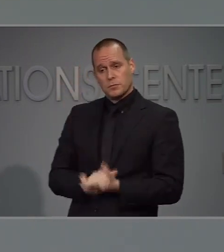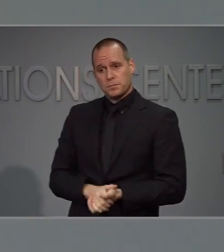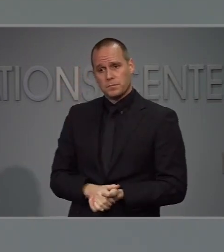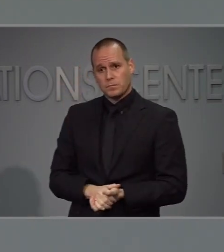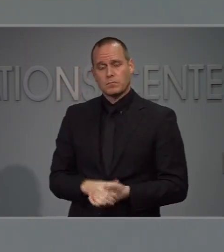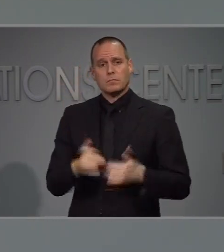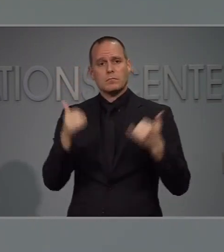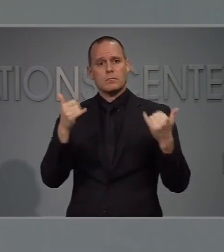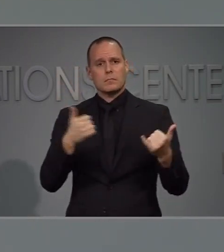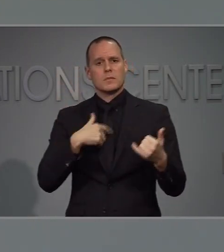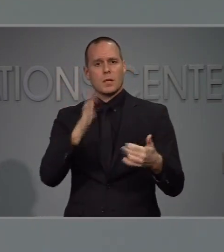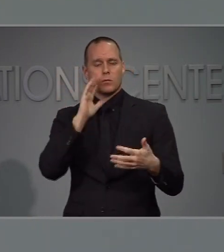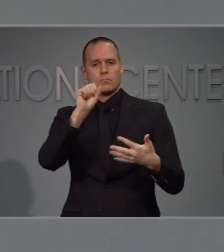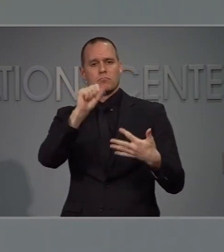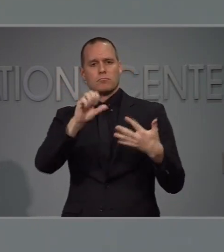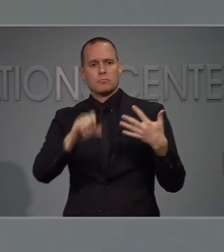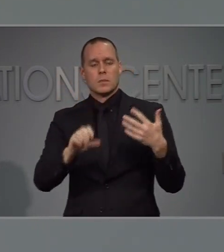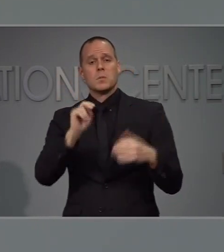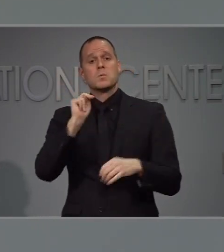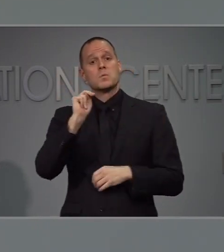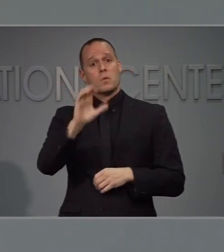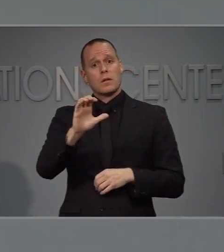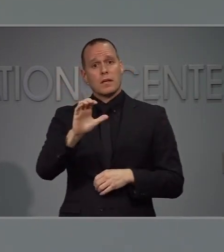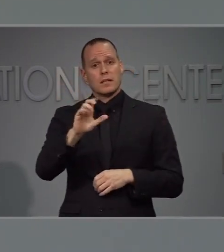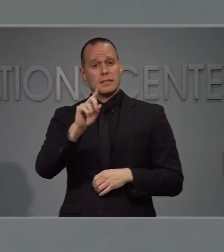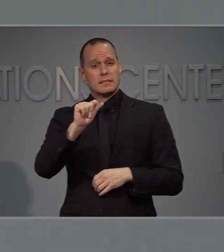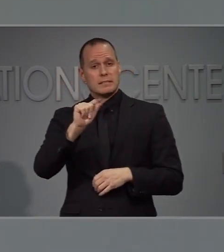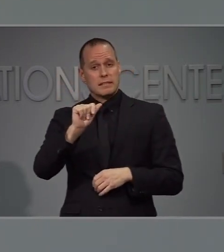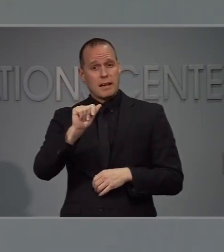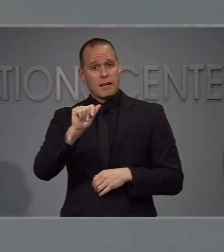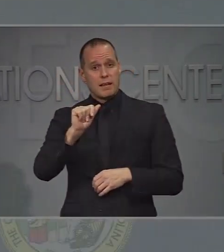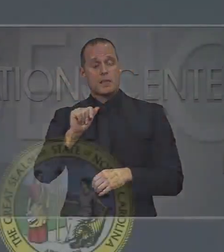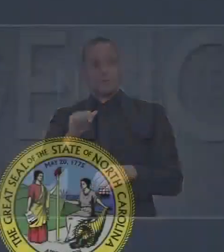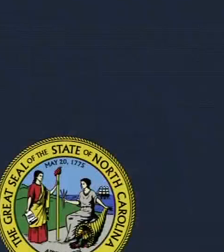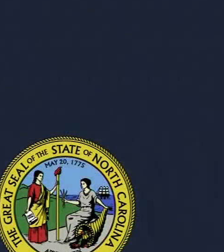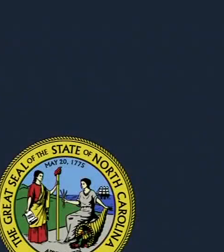OUTLINING. DOCTOR COHEN. THANK YOU GOVERNORS.